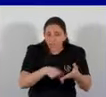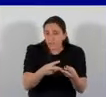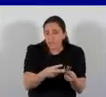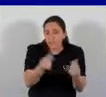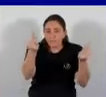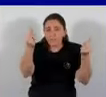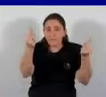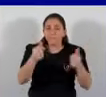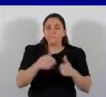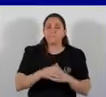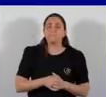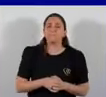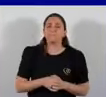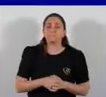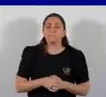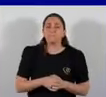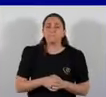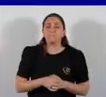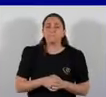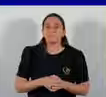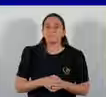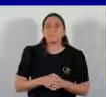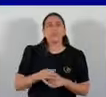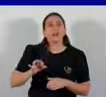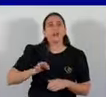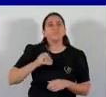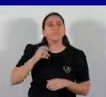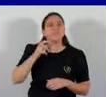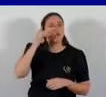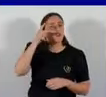And in the 80s with the doctoral thesis of Paul Romer